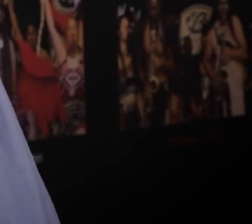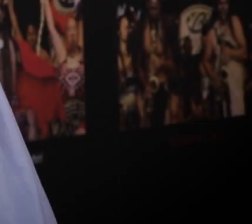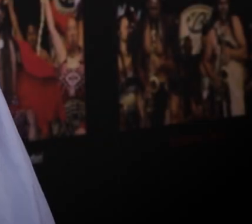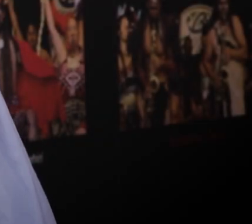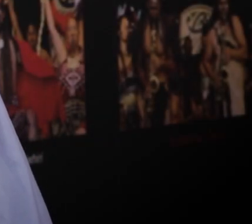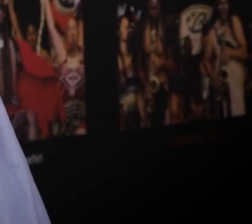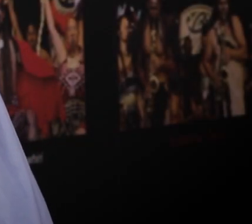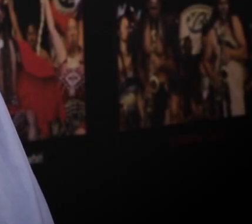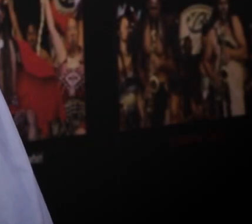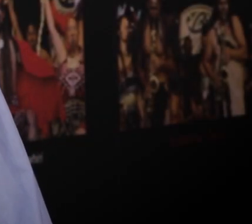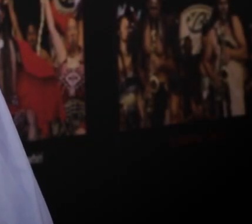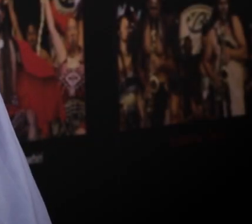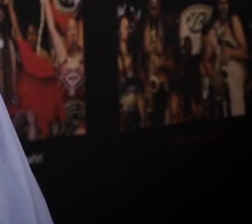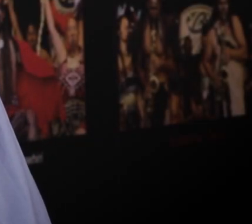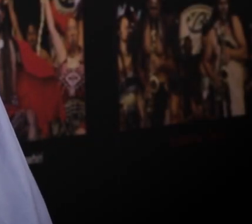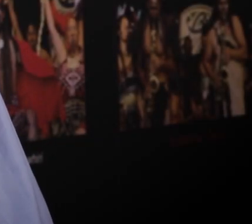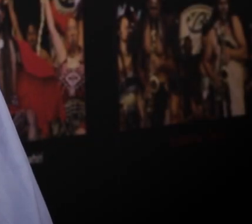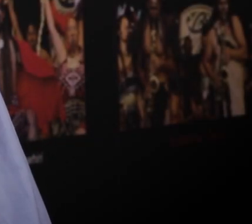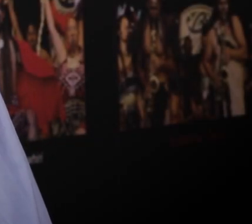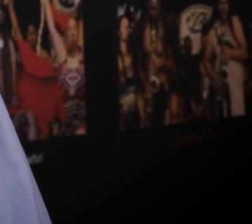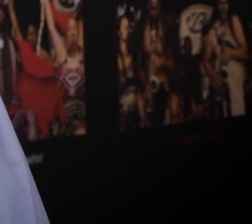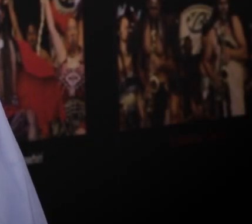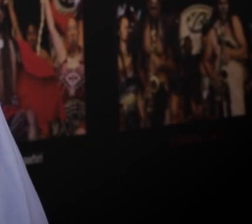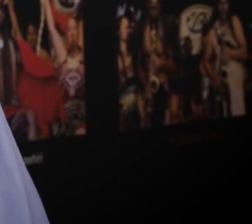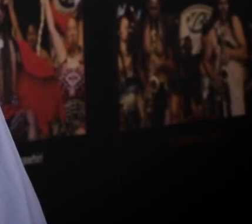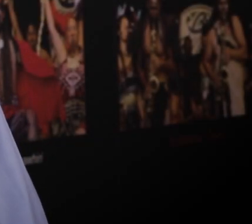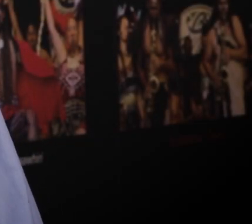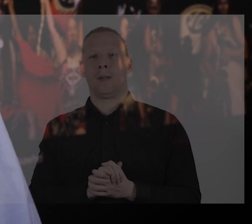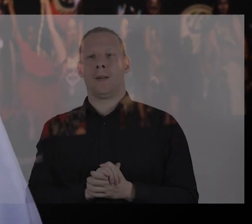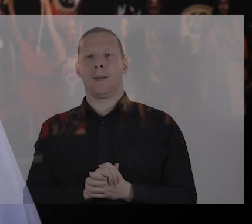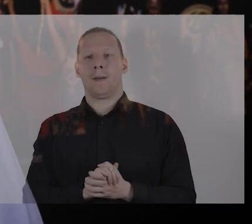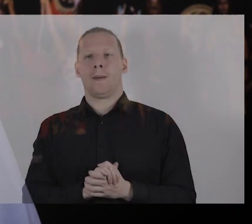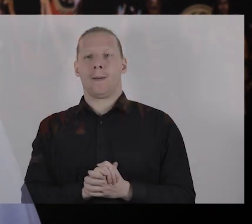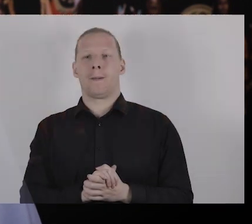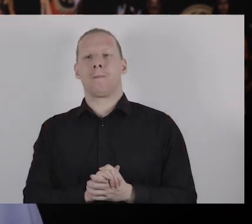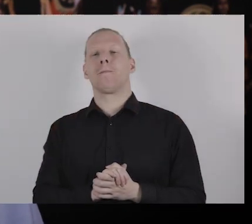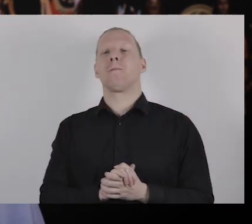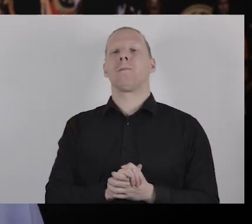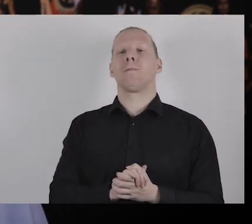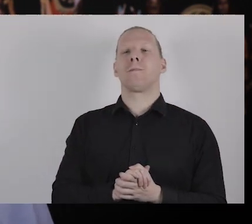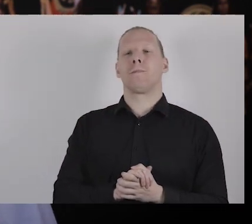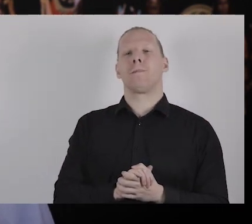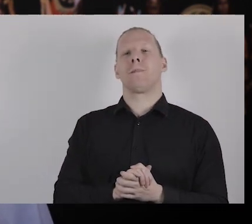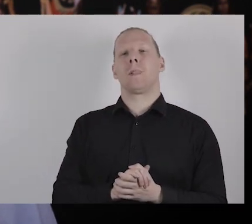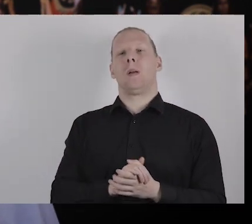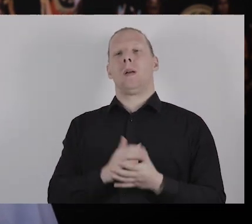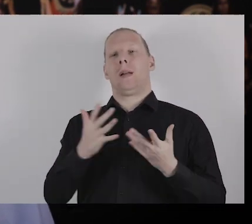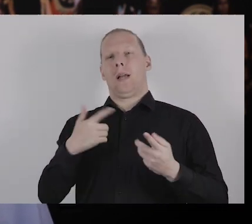IN TE REO MĀORI: To the many authorities, to the many voices, those who are watching this broadcast of Te Waka Toi...